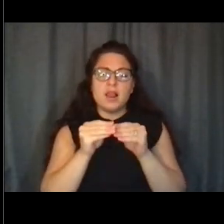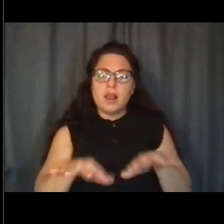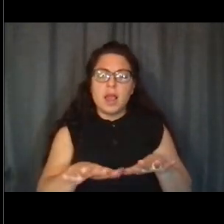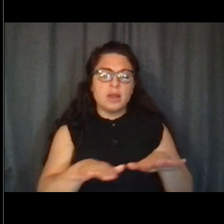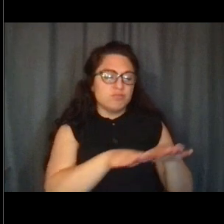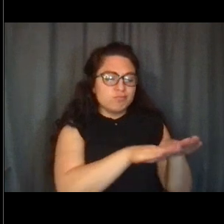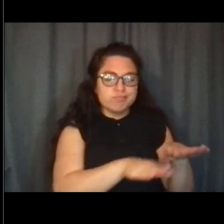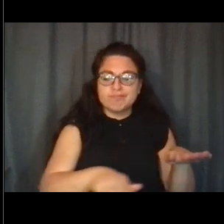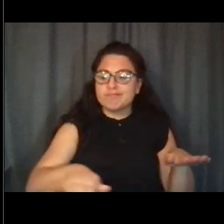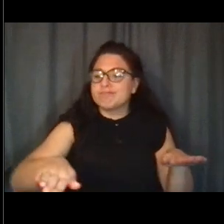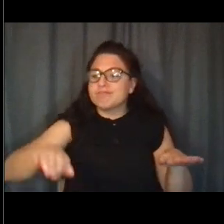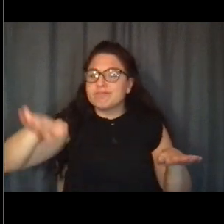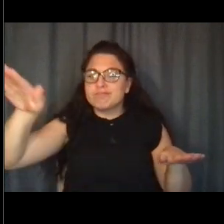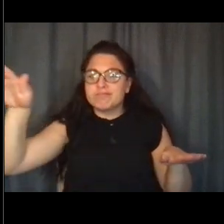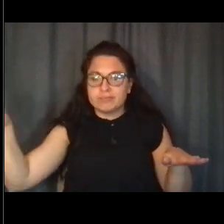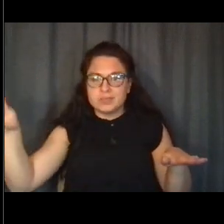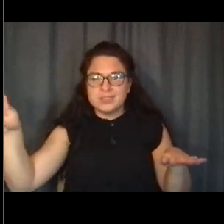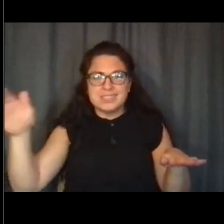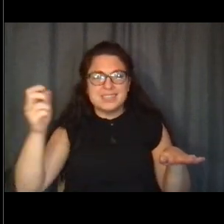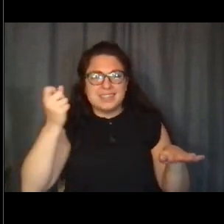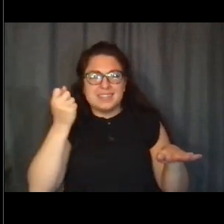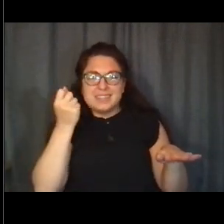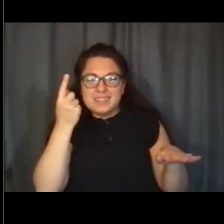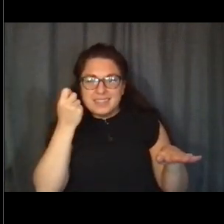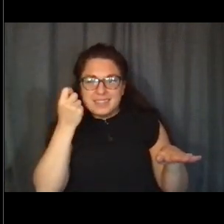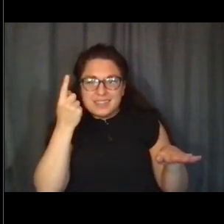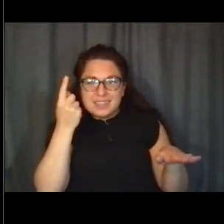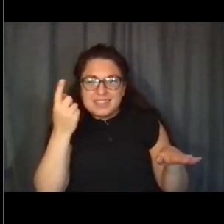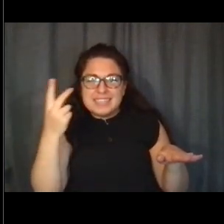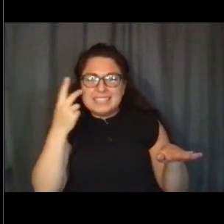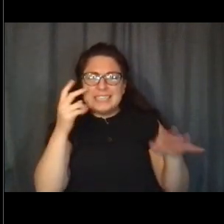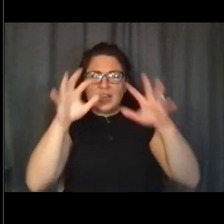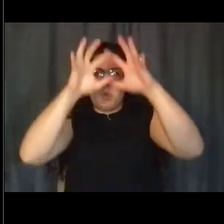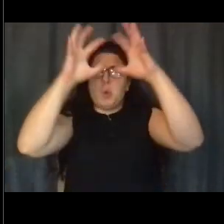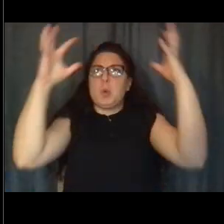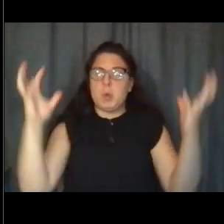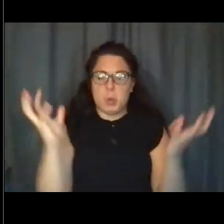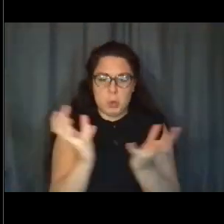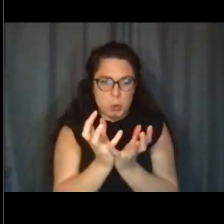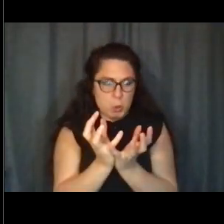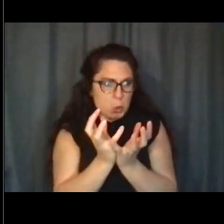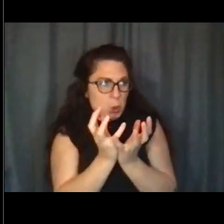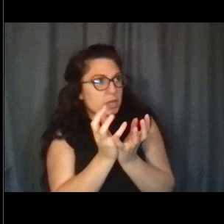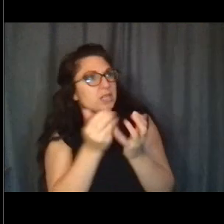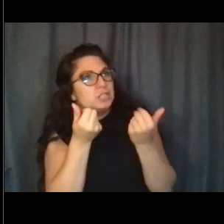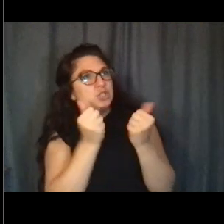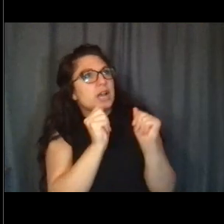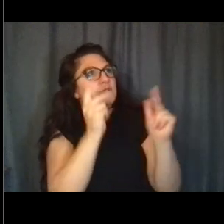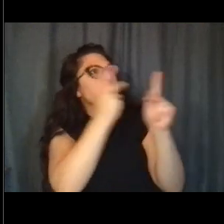Like we're just this little tiny dot on the bottom of our planet. And there's a lot of information above us that we really don't know